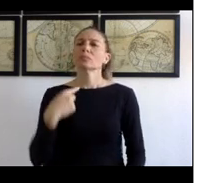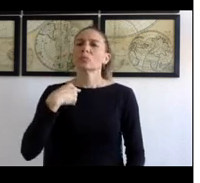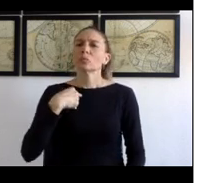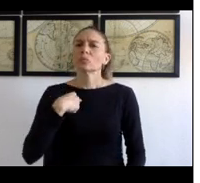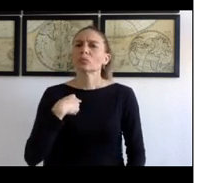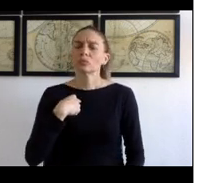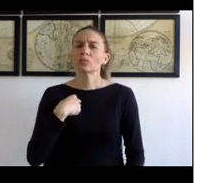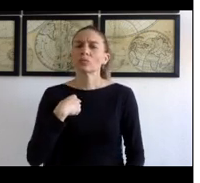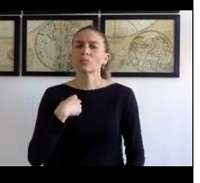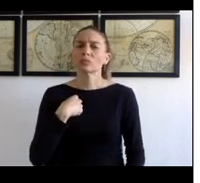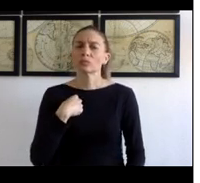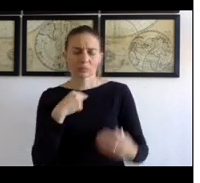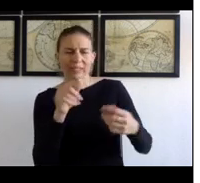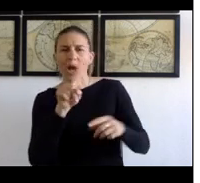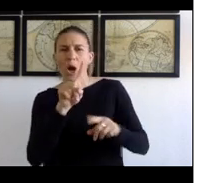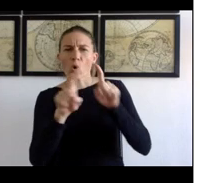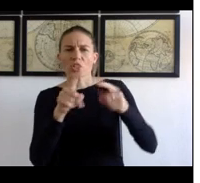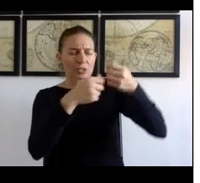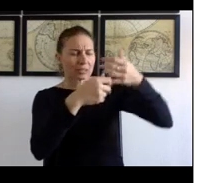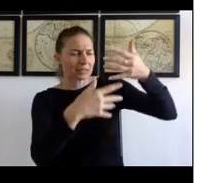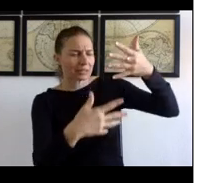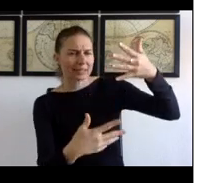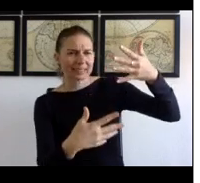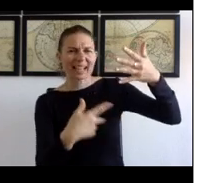I think we have lost Robert. He has gone offline.